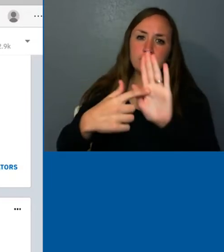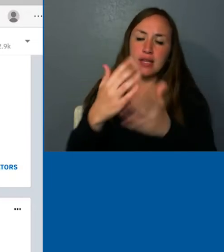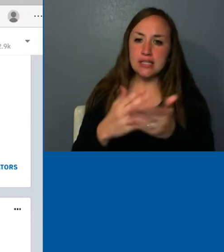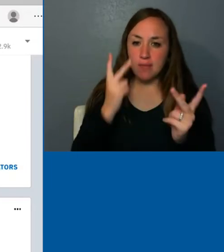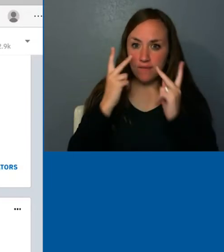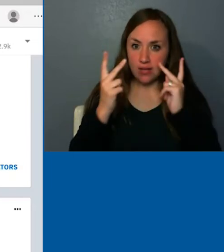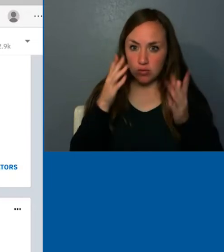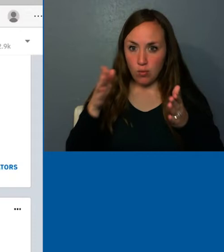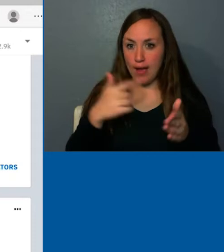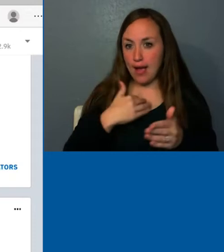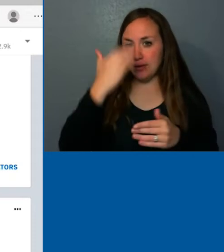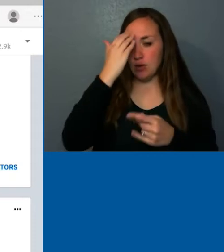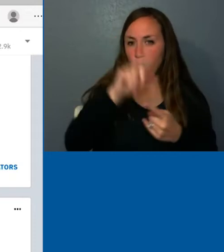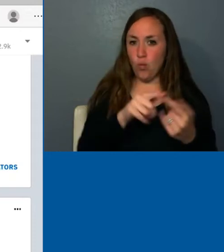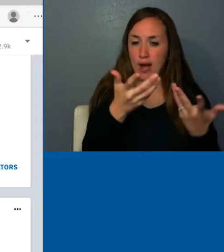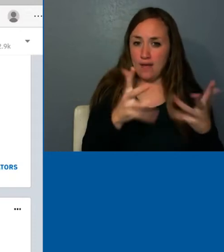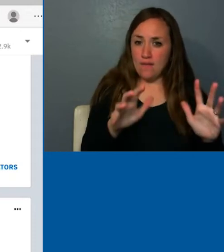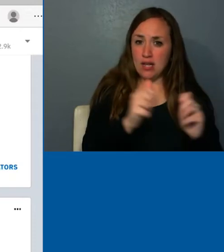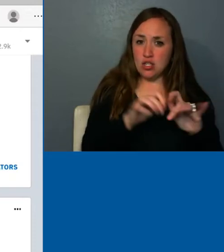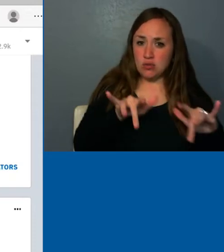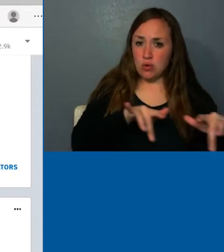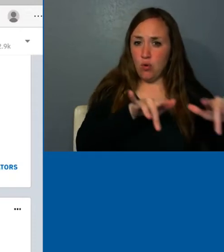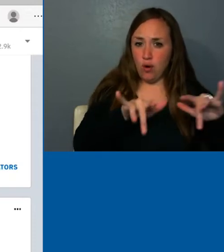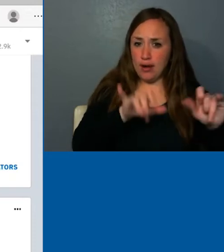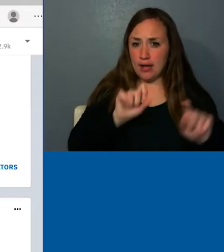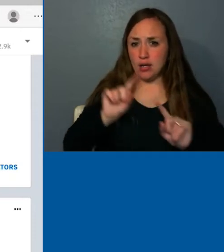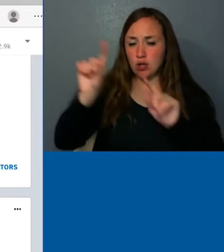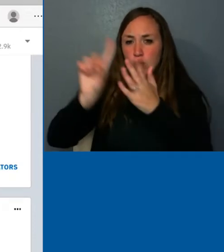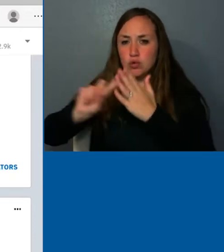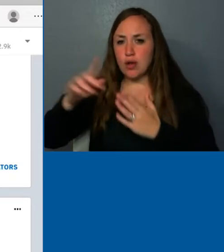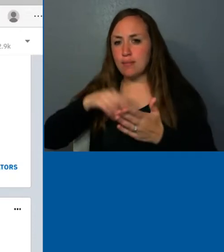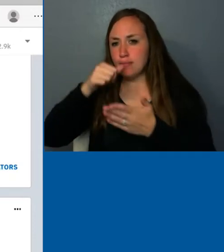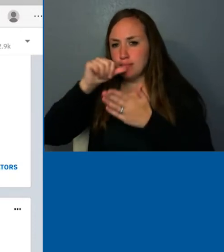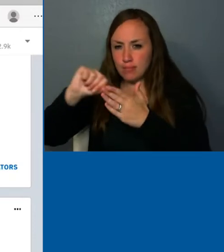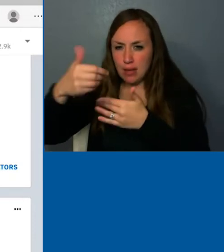So I know that once I'm finished with this recording, I need to go and check on my inbox and see who's messaged me.